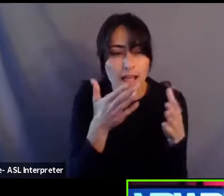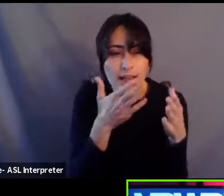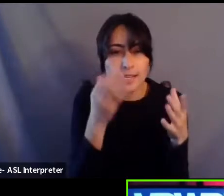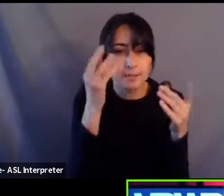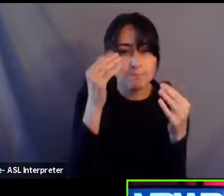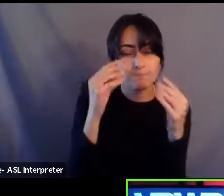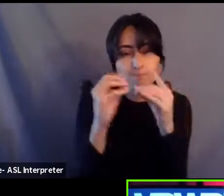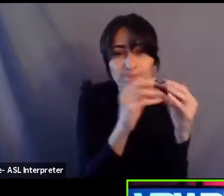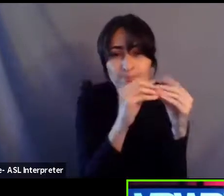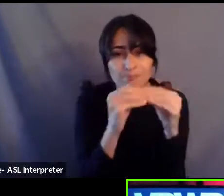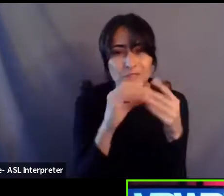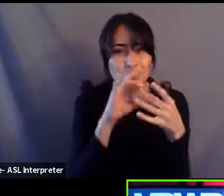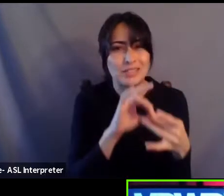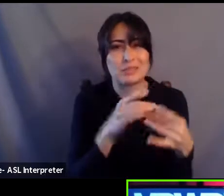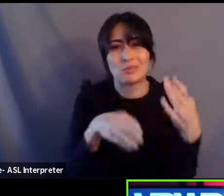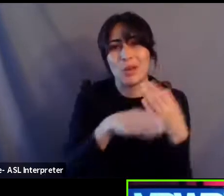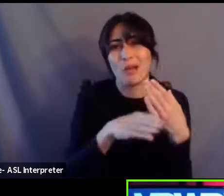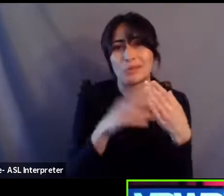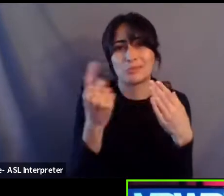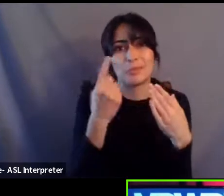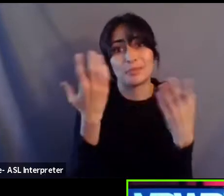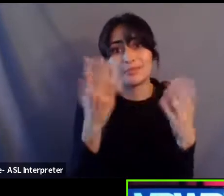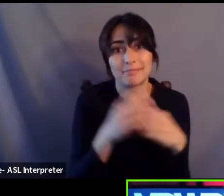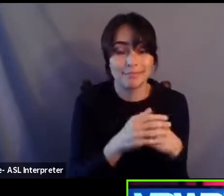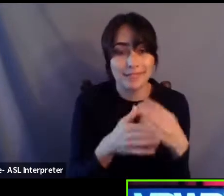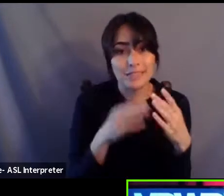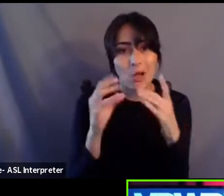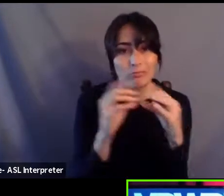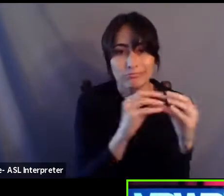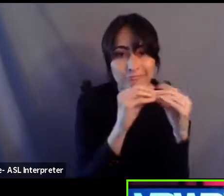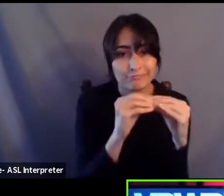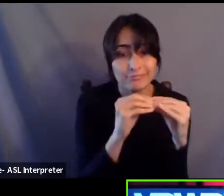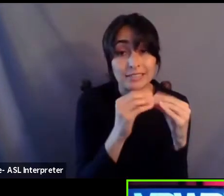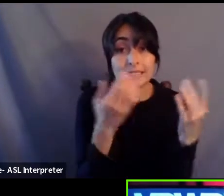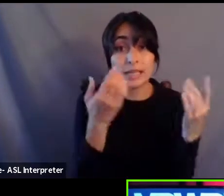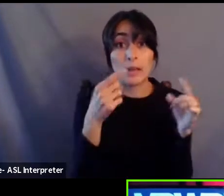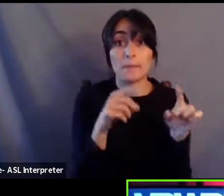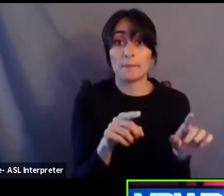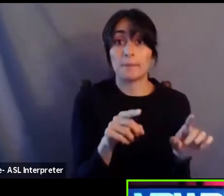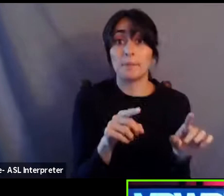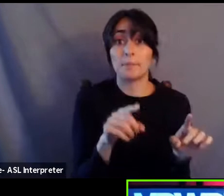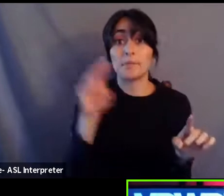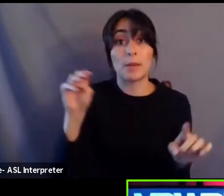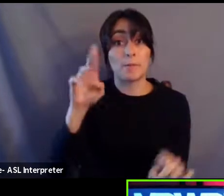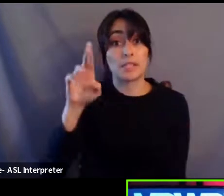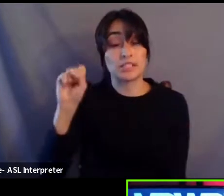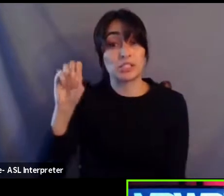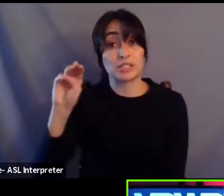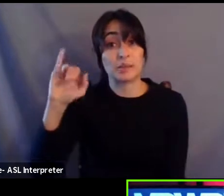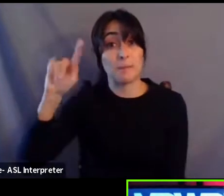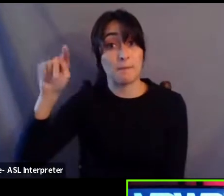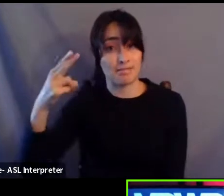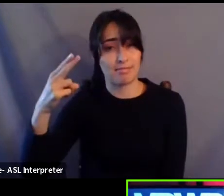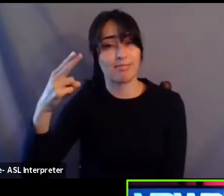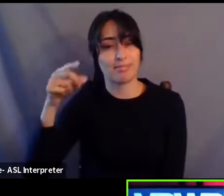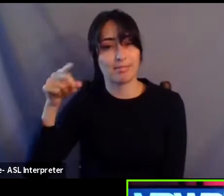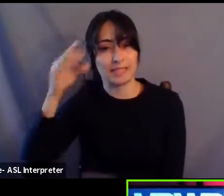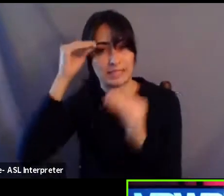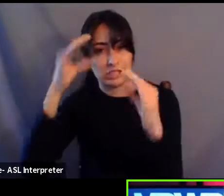soccer or whatever it was, and all of a sudden Mr. Smith, that was his name, he turns to me and says